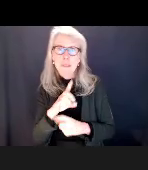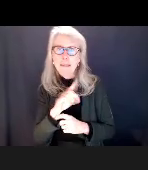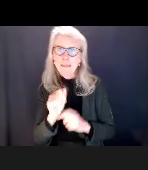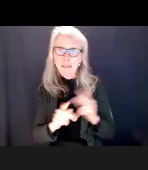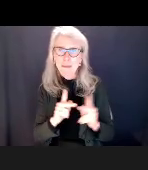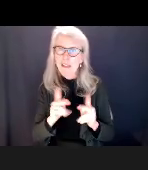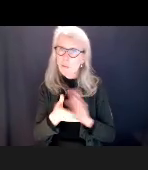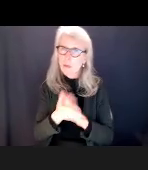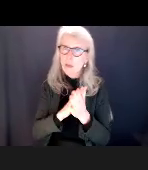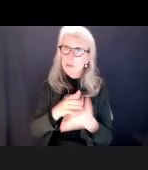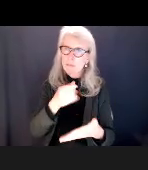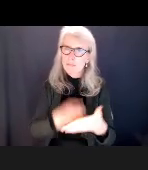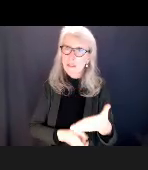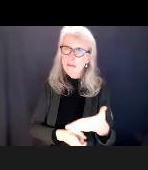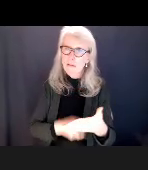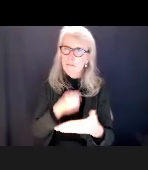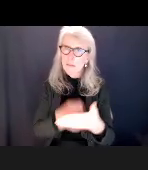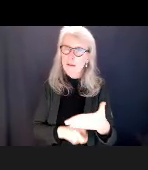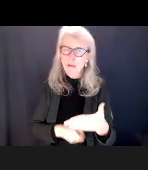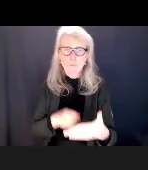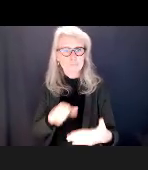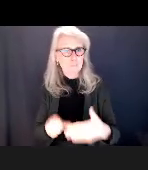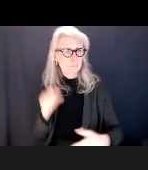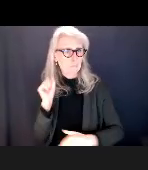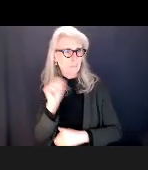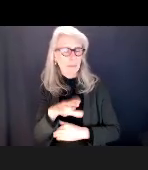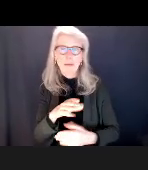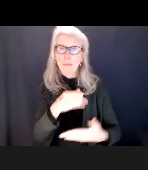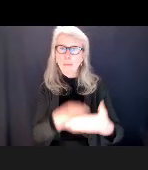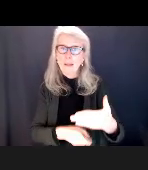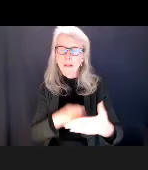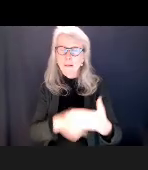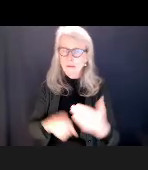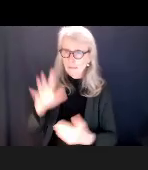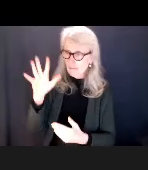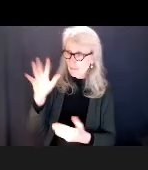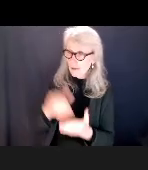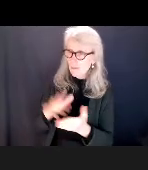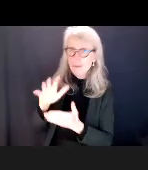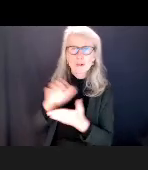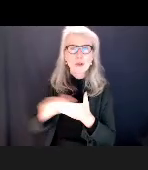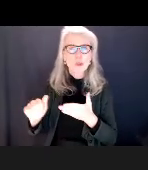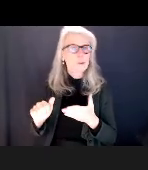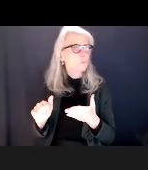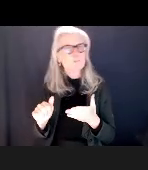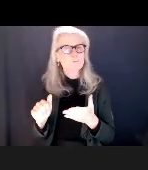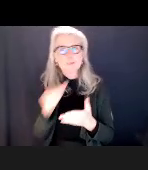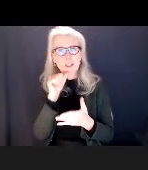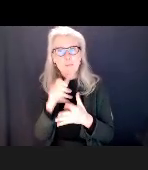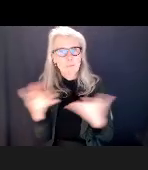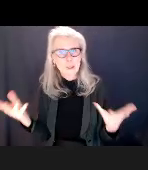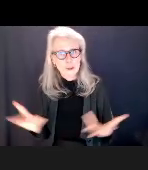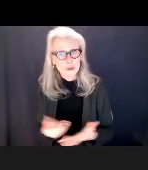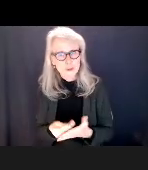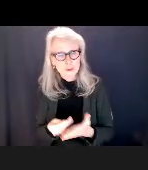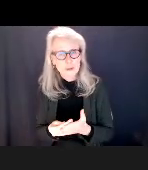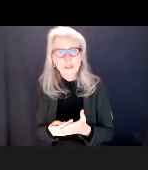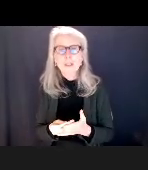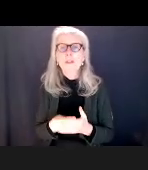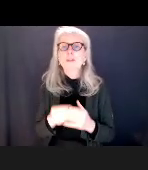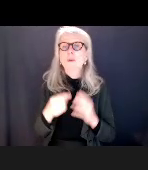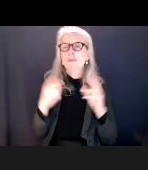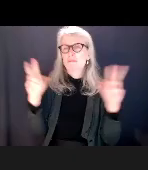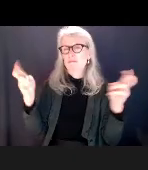now, and that is real limiting in the $5,500 that they're allotted. So Lynn, for example, explained